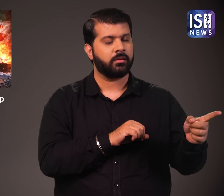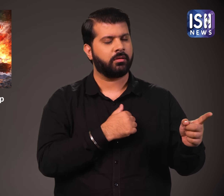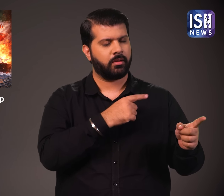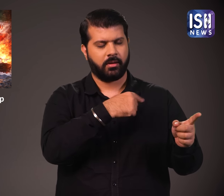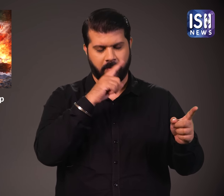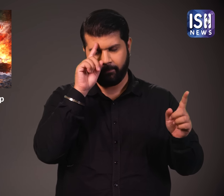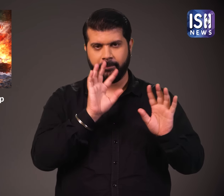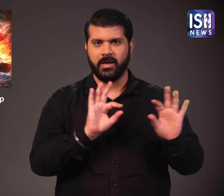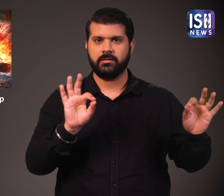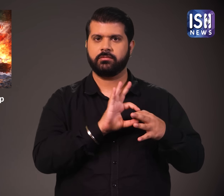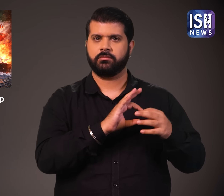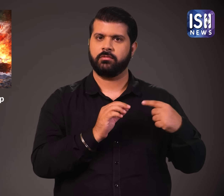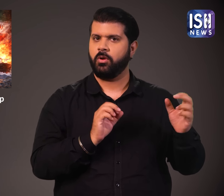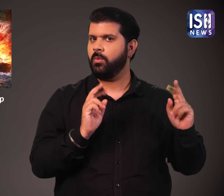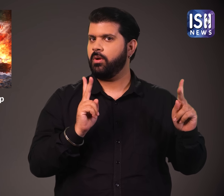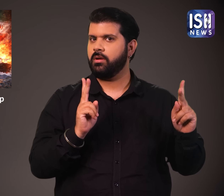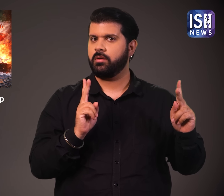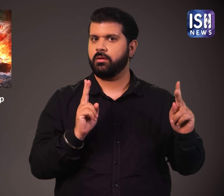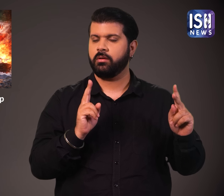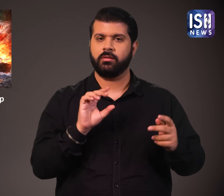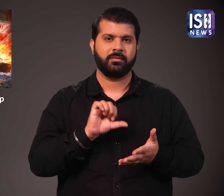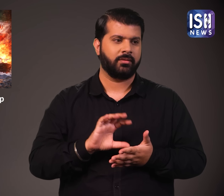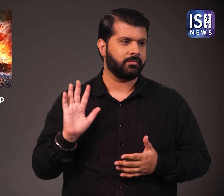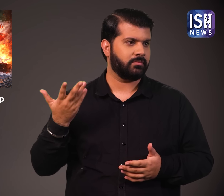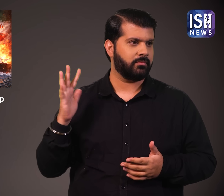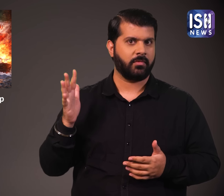Only then would a peace agreement move forward. Iran refused this demand.